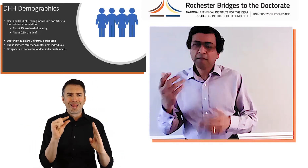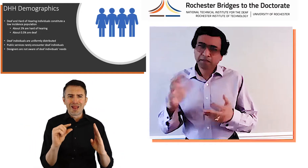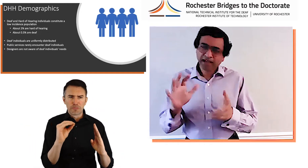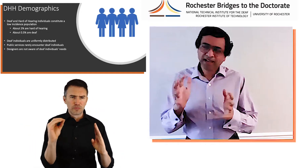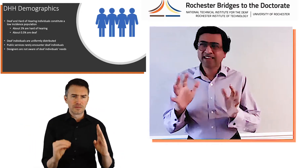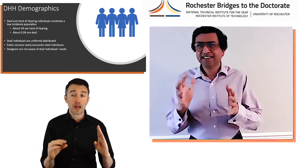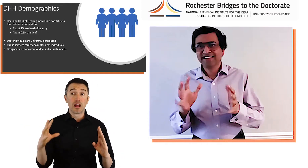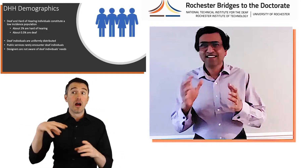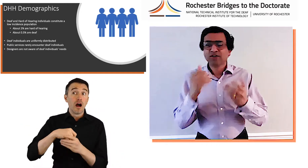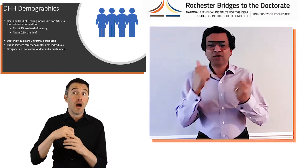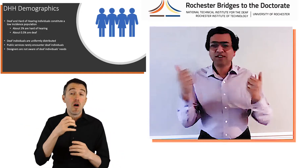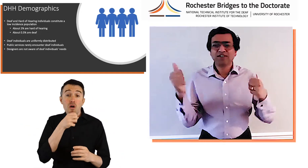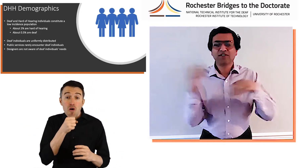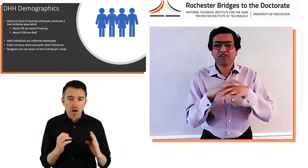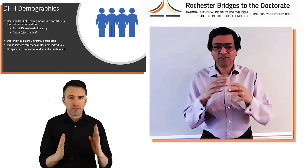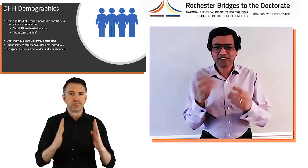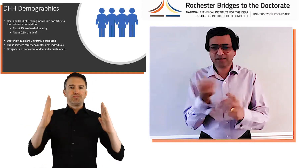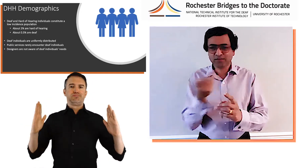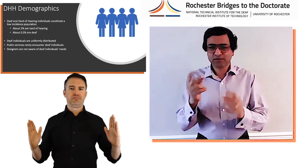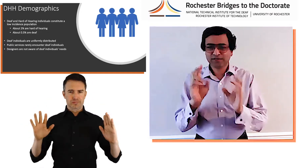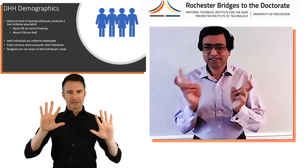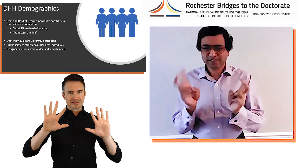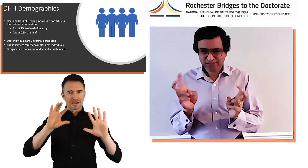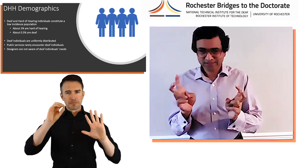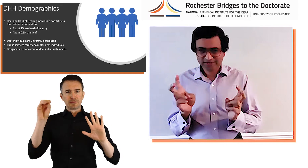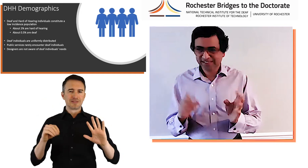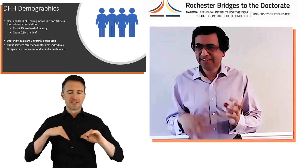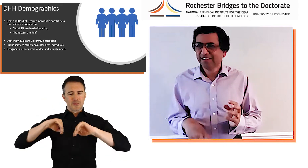Not including senior citizens. 2% were hard of hearing.